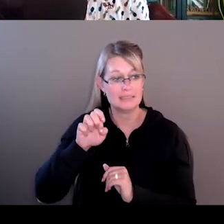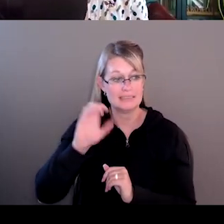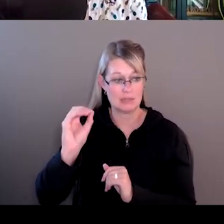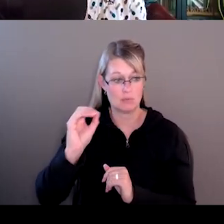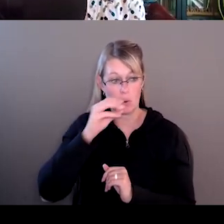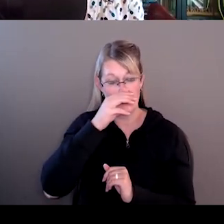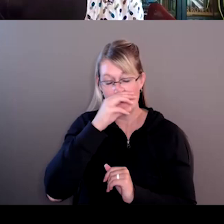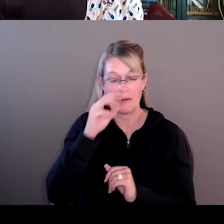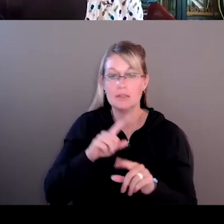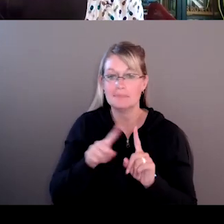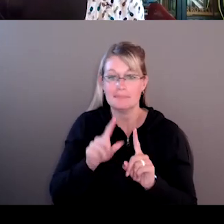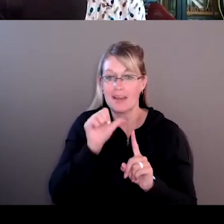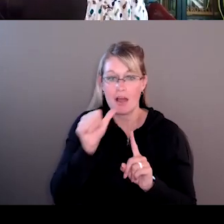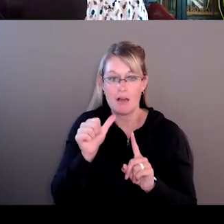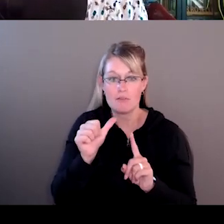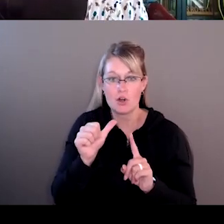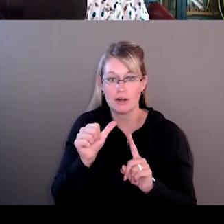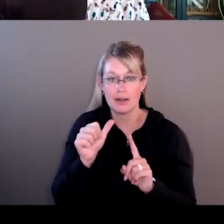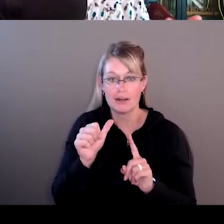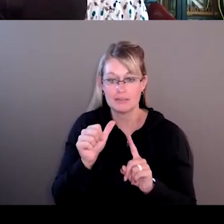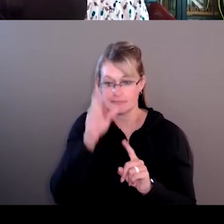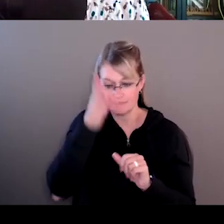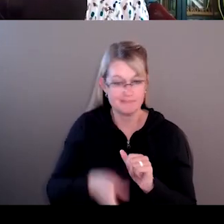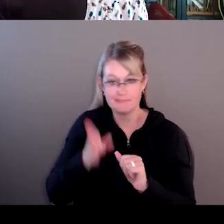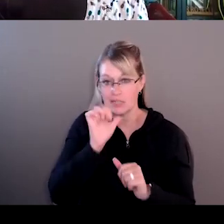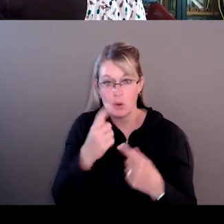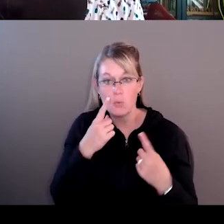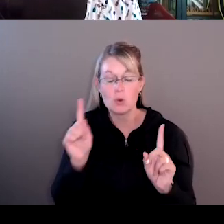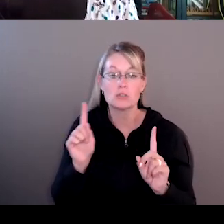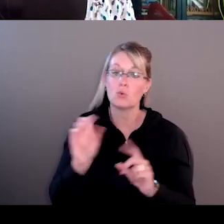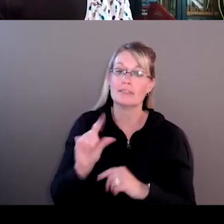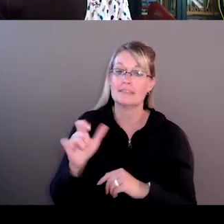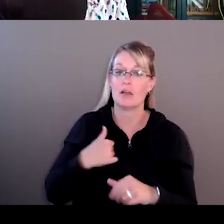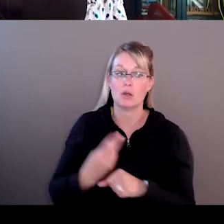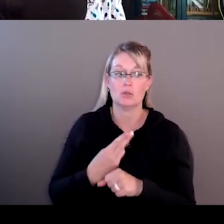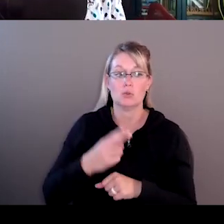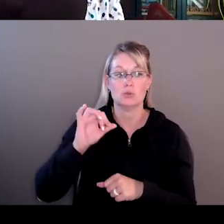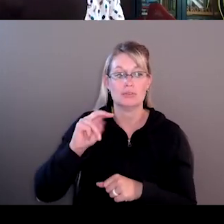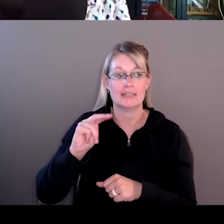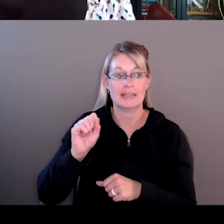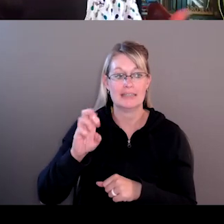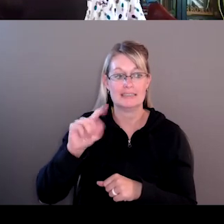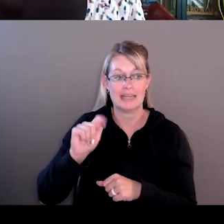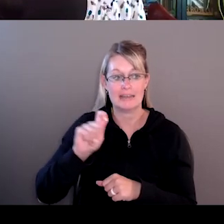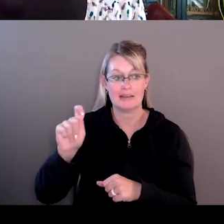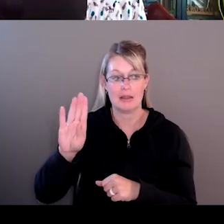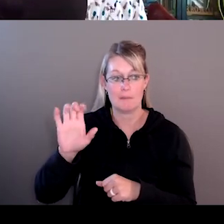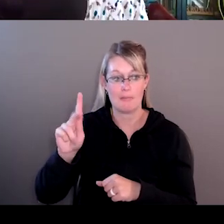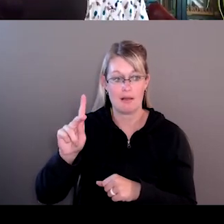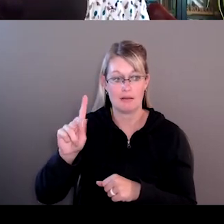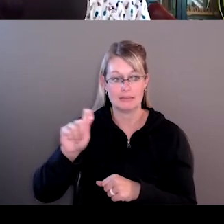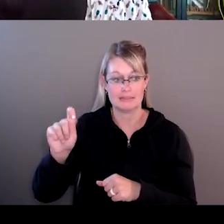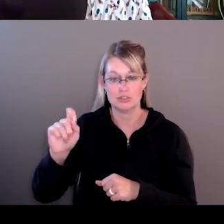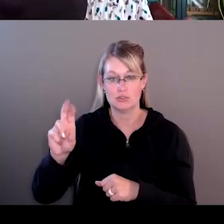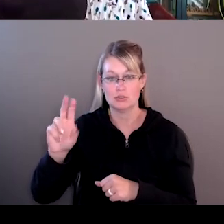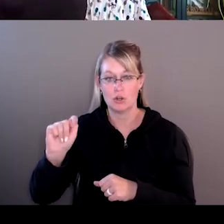nonhorizontal languages, so the style I use instead is inset block start 0. Set the Z index 2,